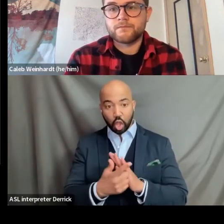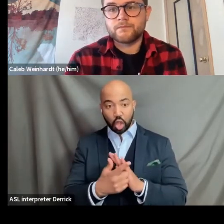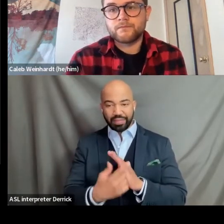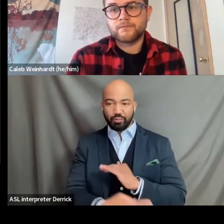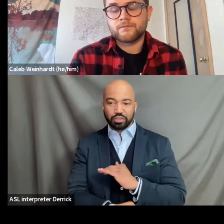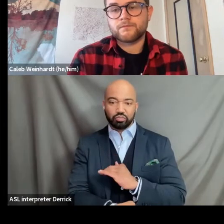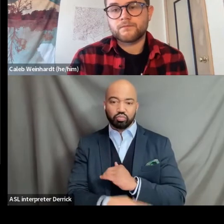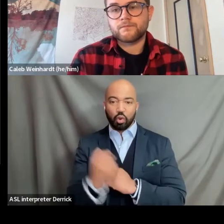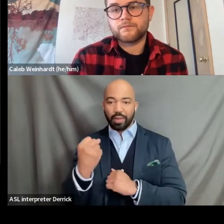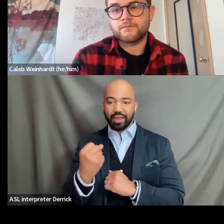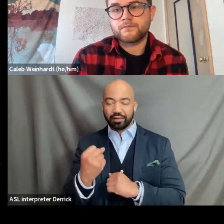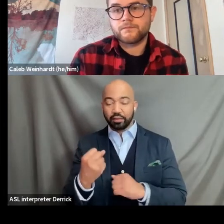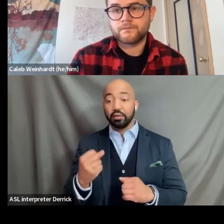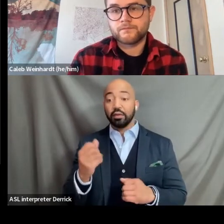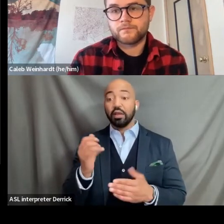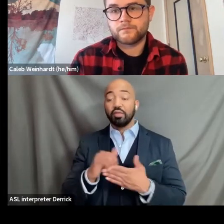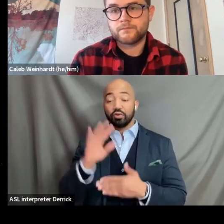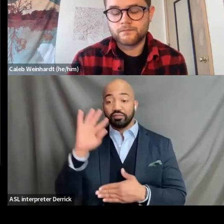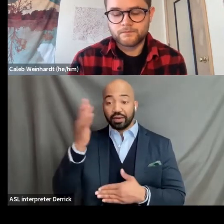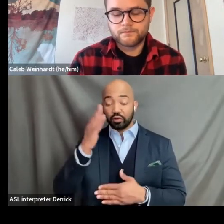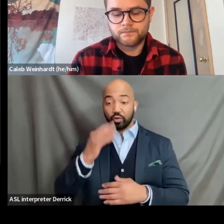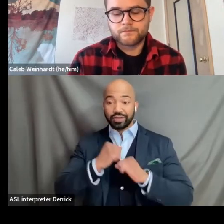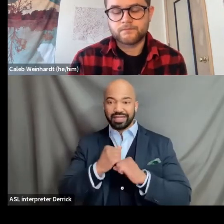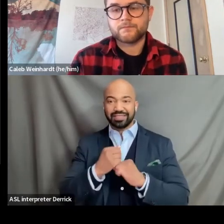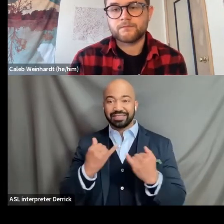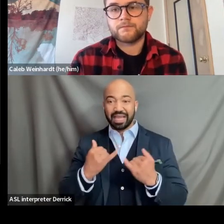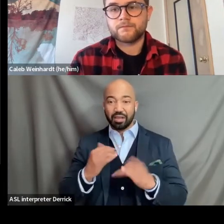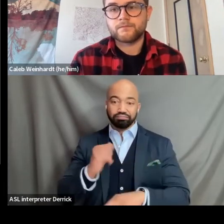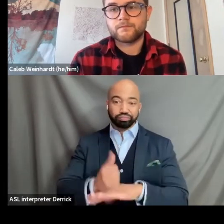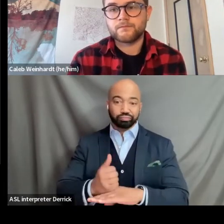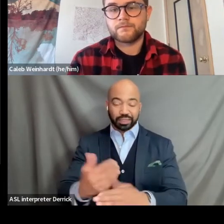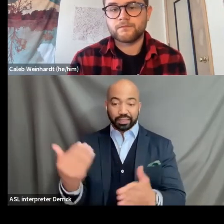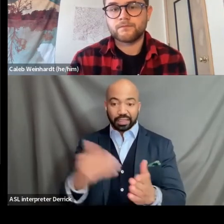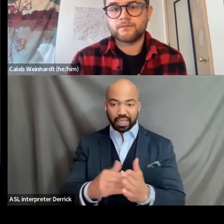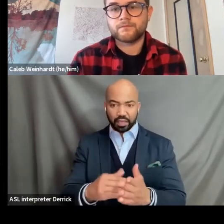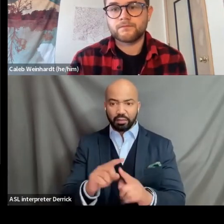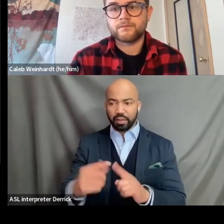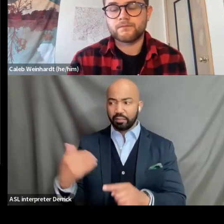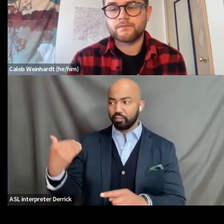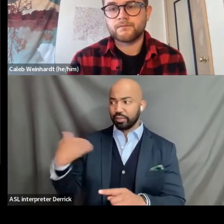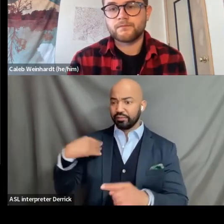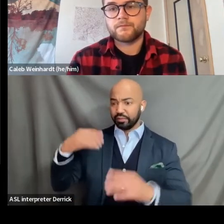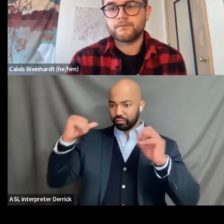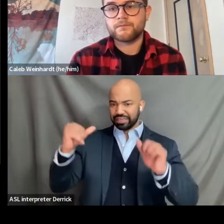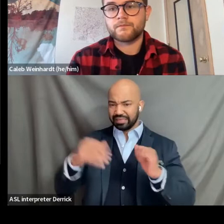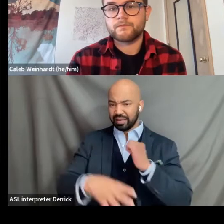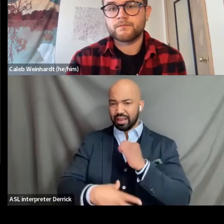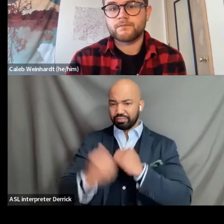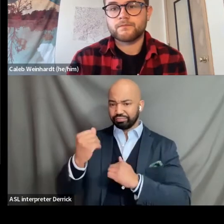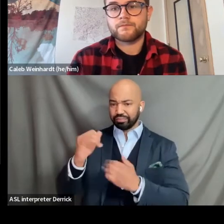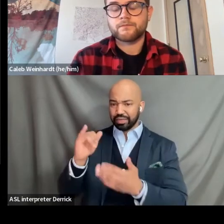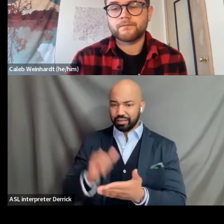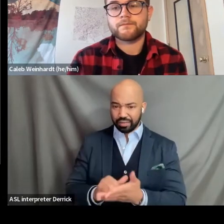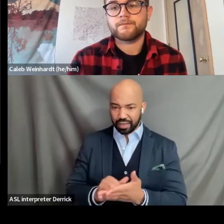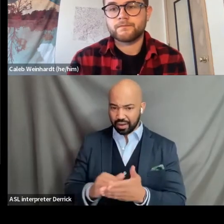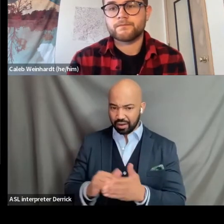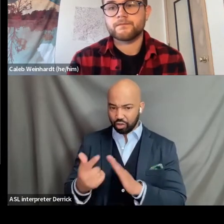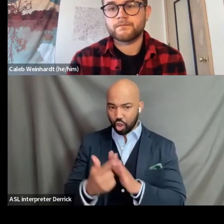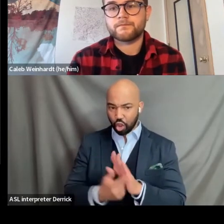Those federal protections are now back in place but what we're seeing now are statewide discriminatory practices or laws